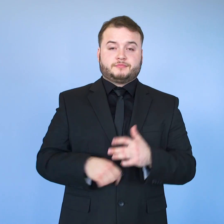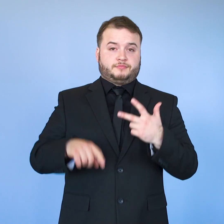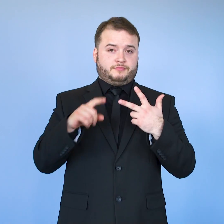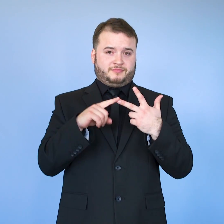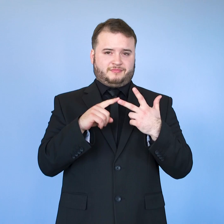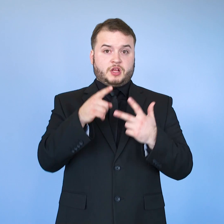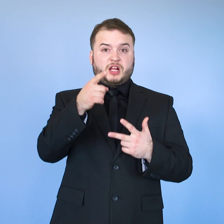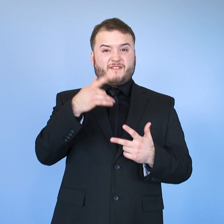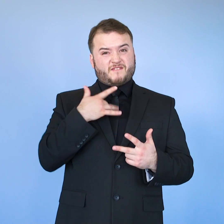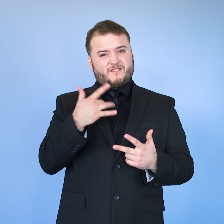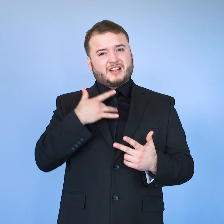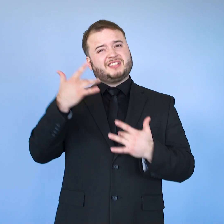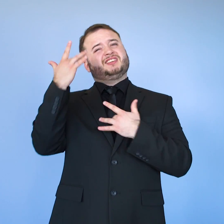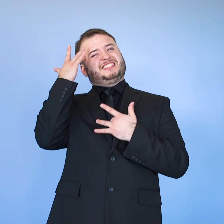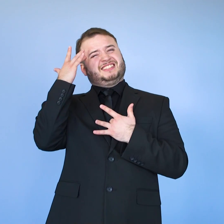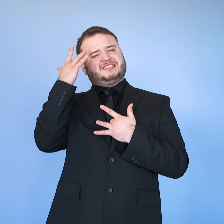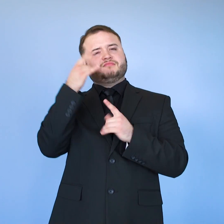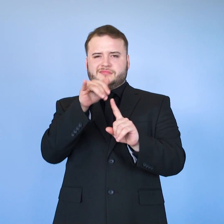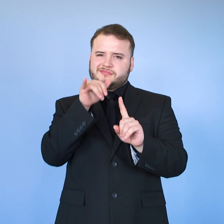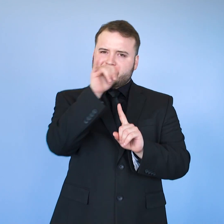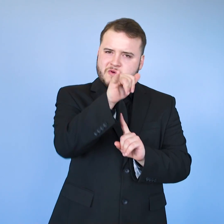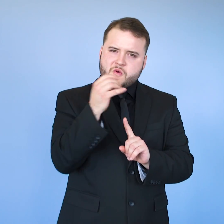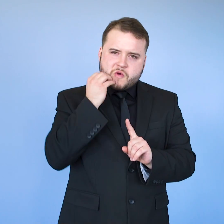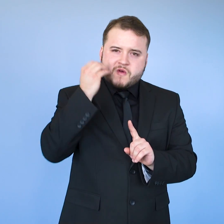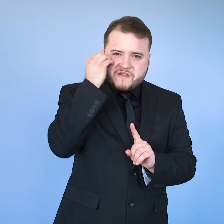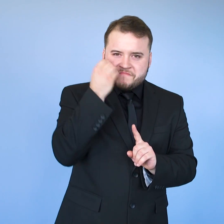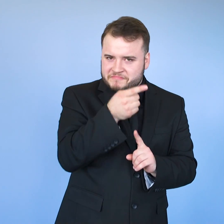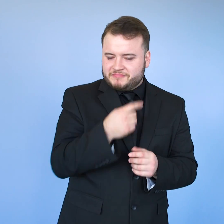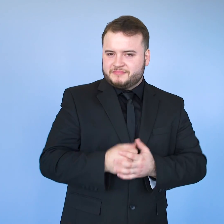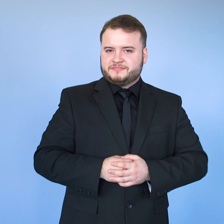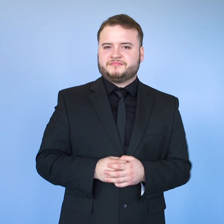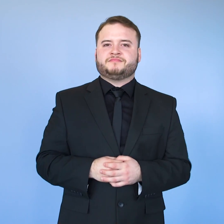Stay home when you are sick.